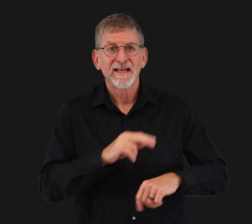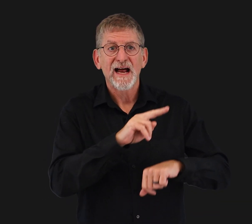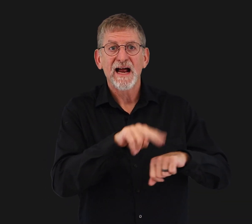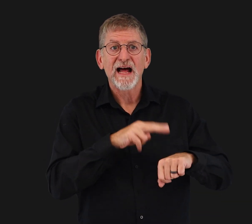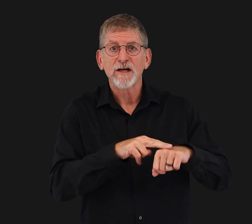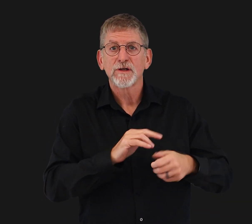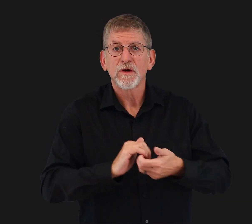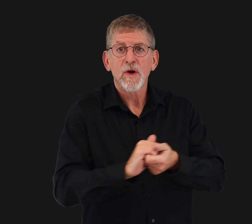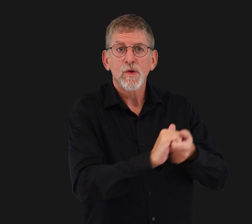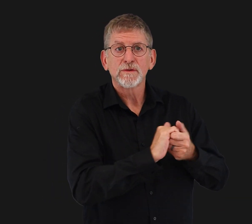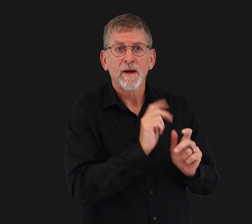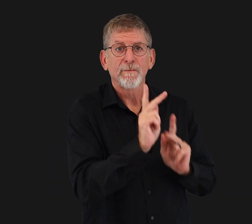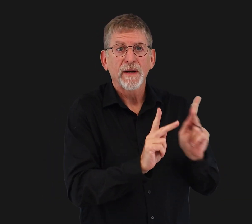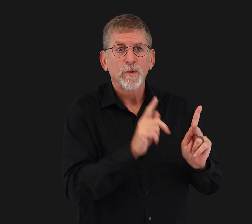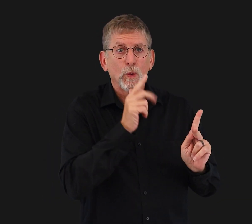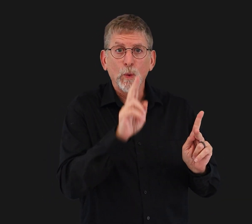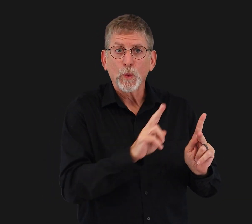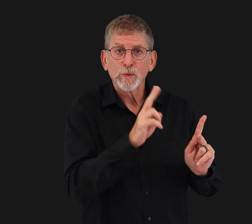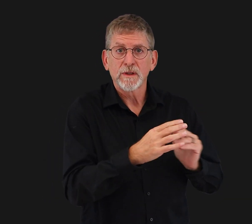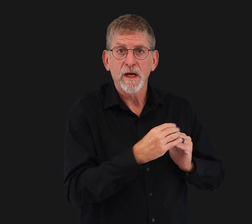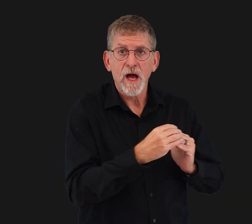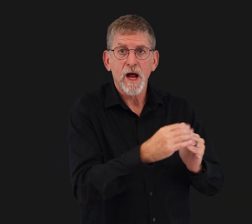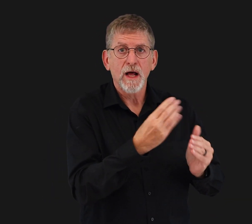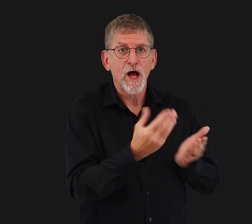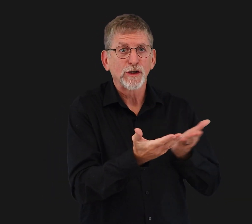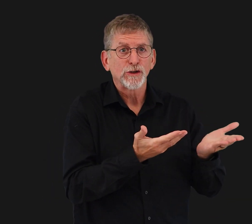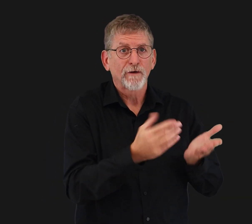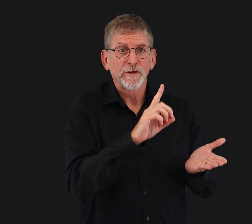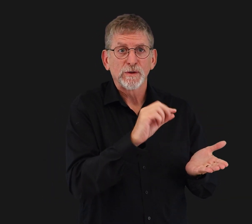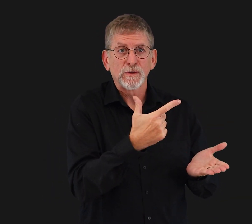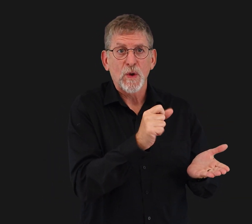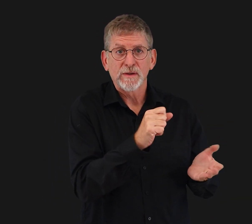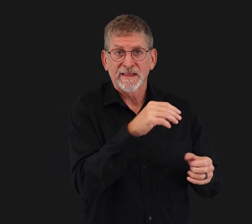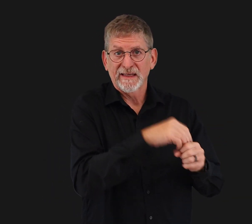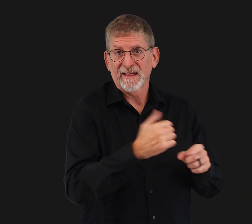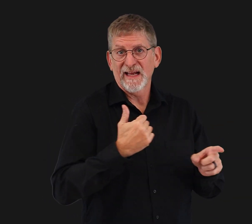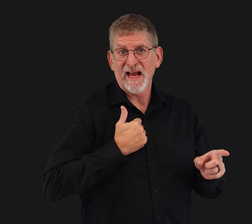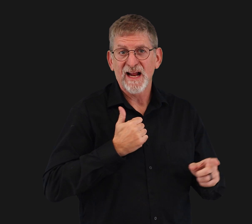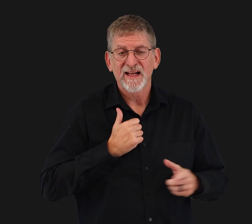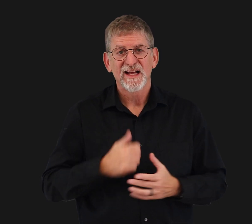• National Coalition of People who use Guide and Service Dogs in Canada